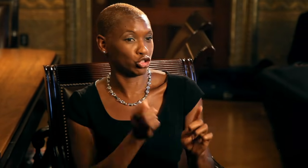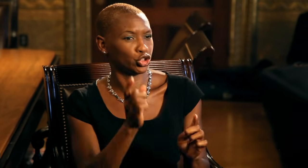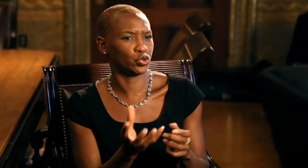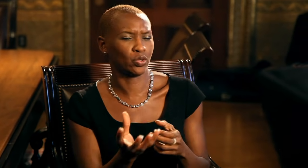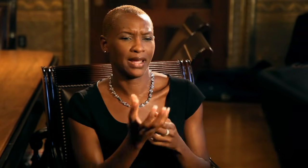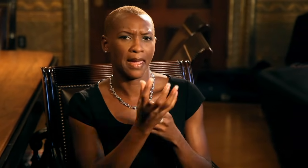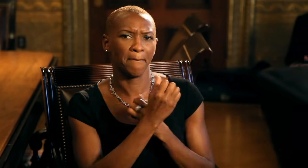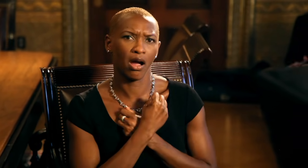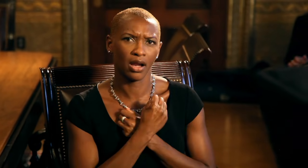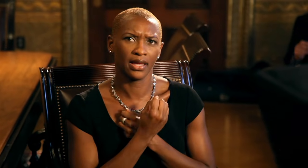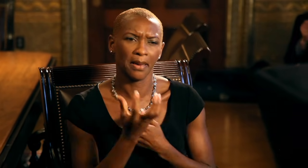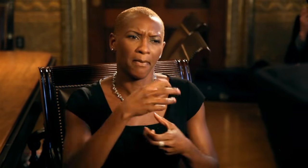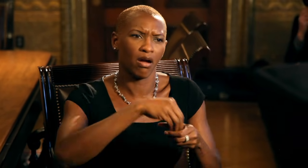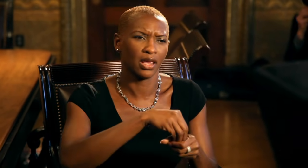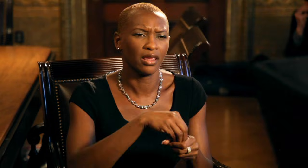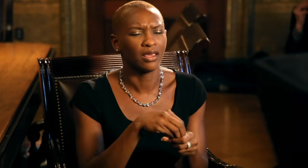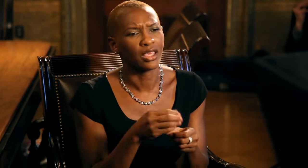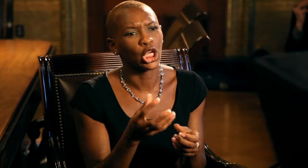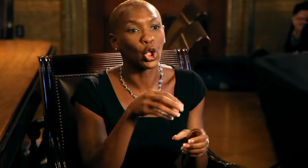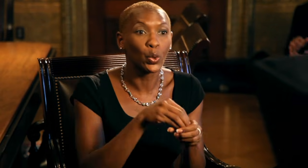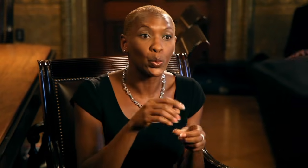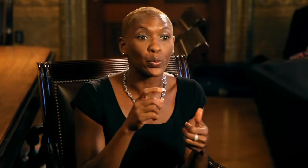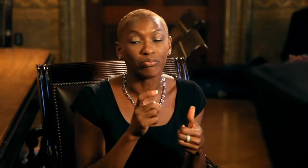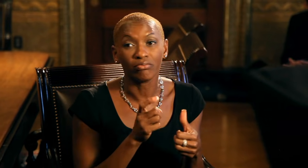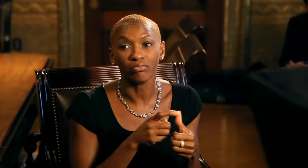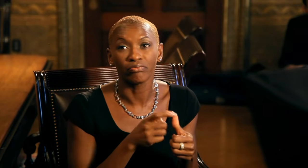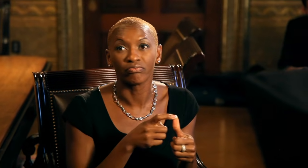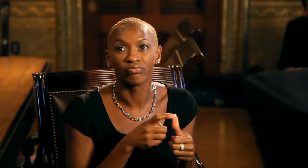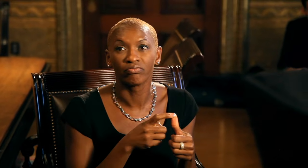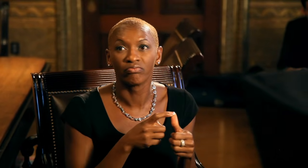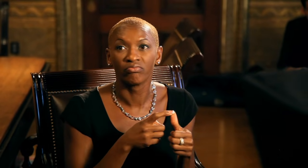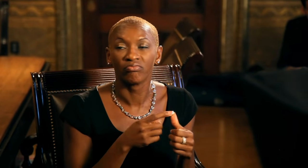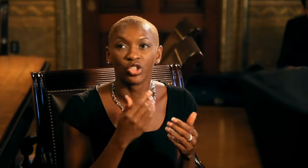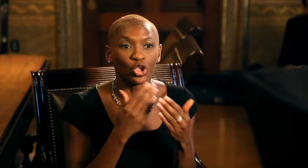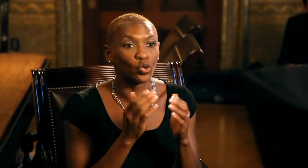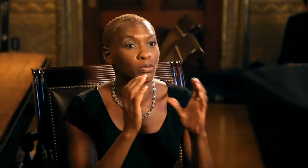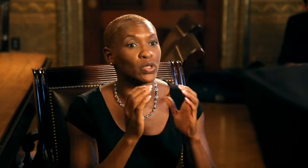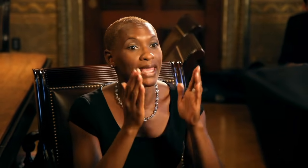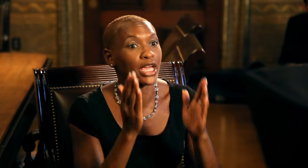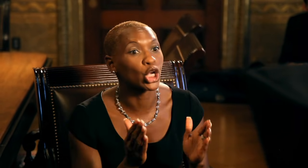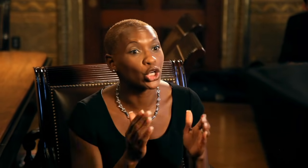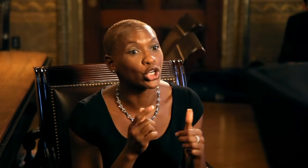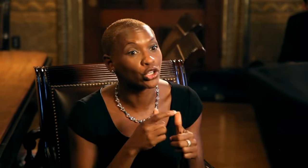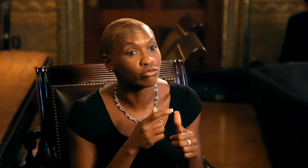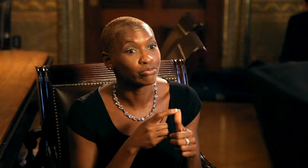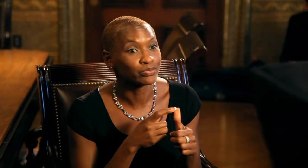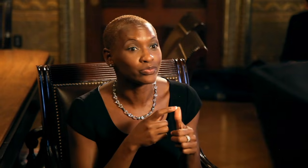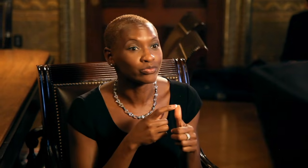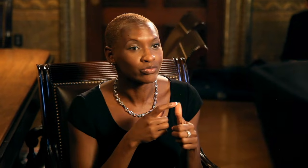This should embody a good communicator, for one.